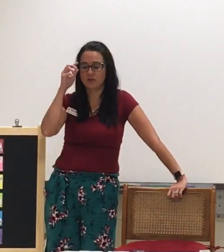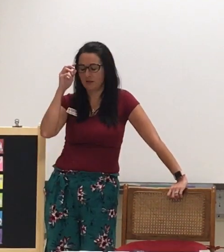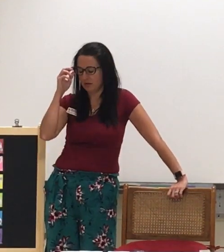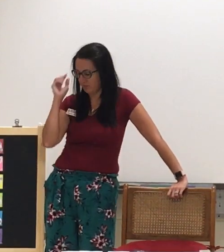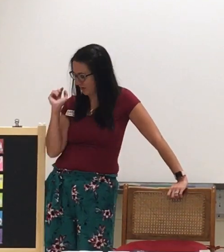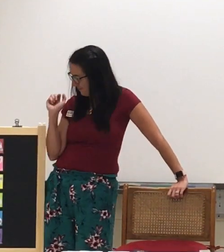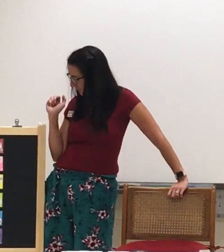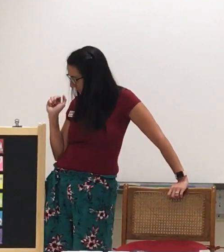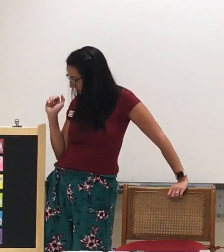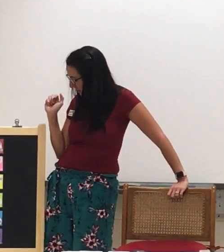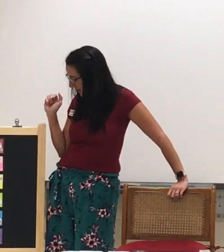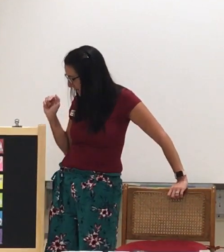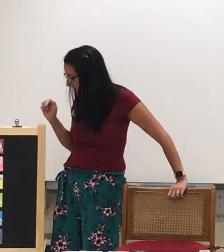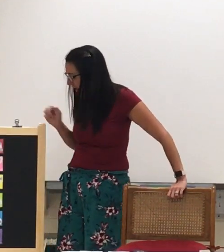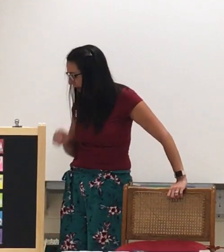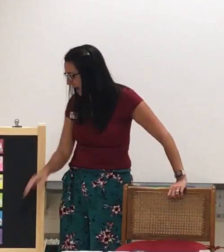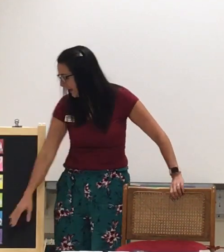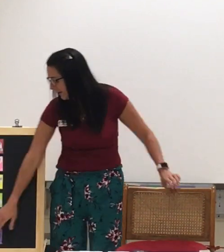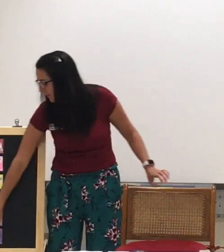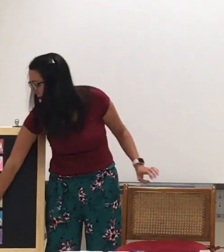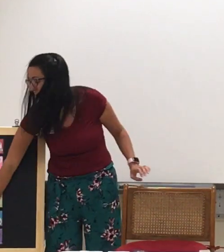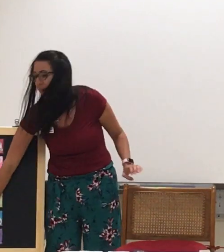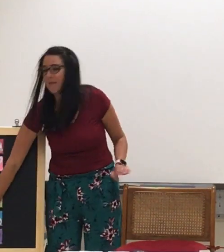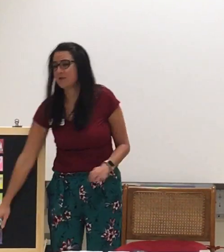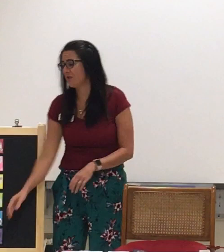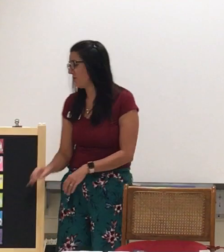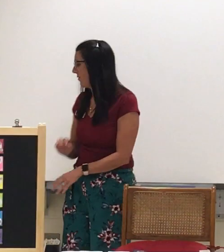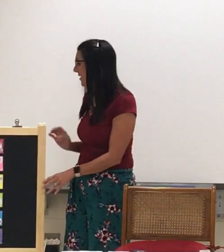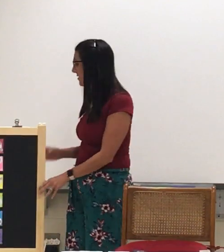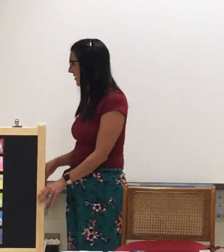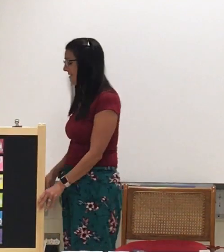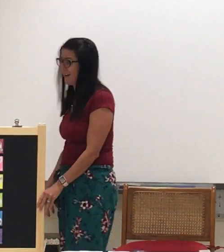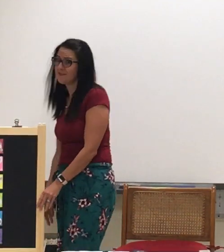each other as well alright and I and be brain is just you know it is kind of